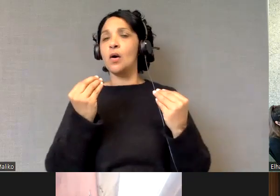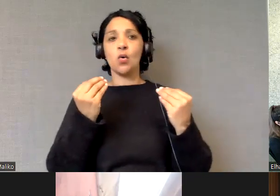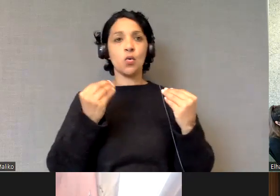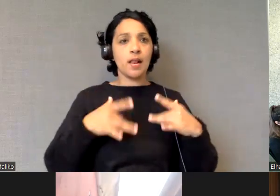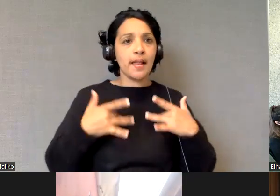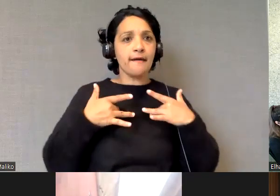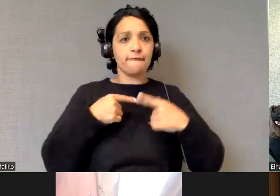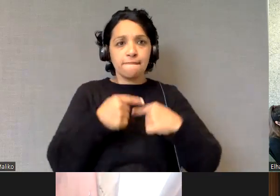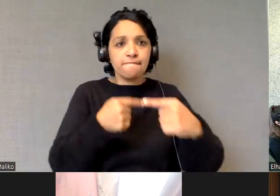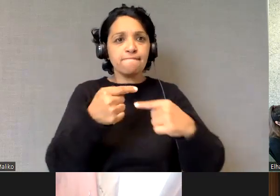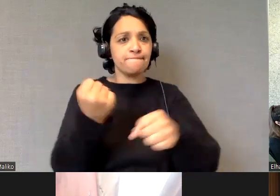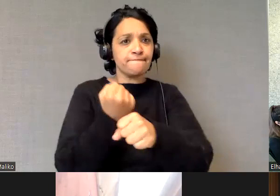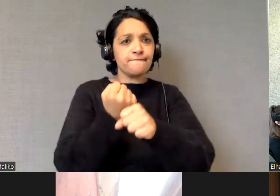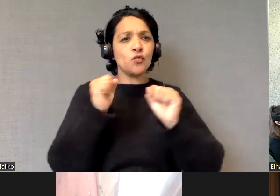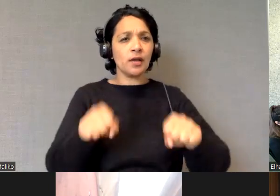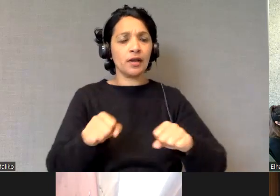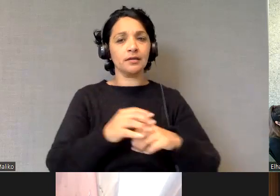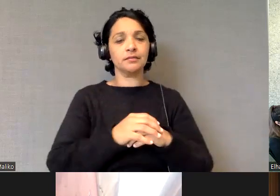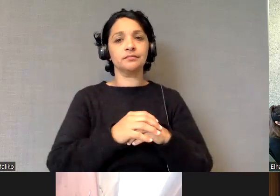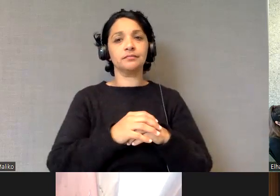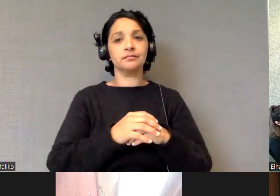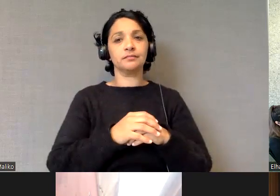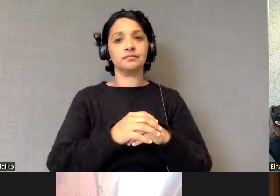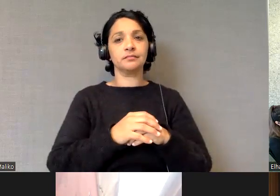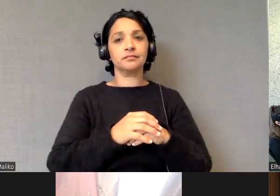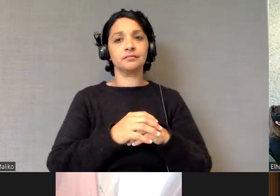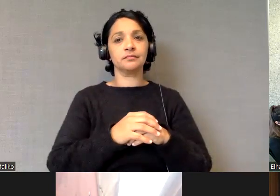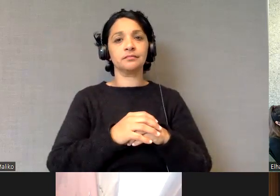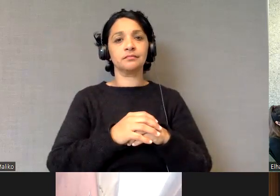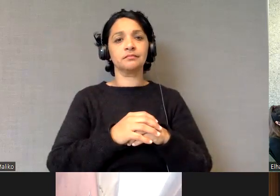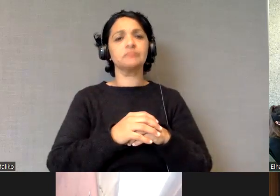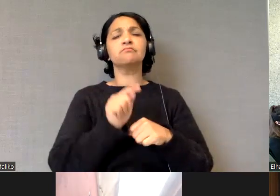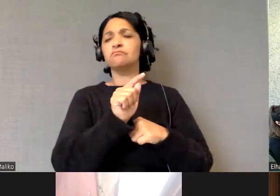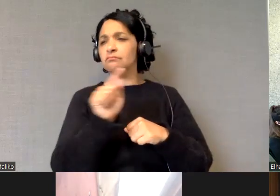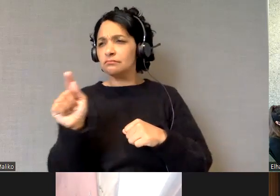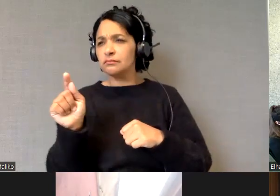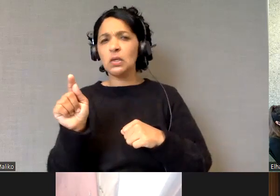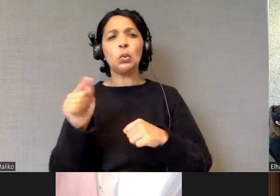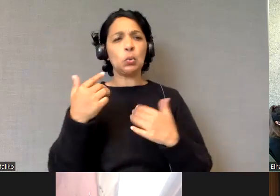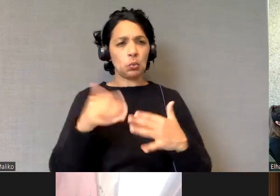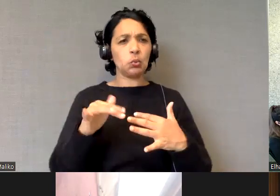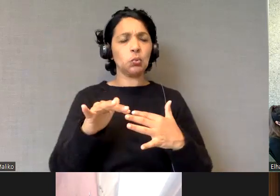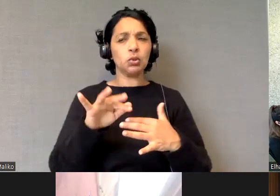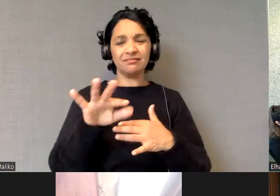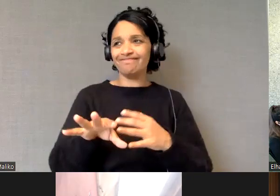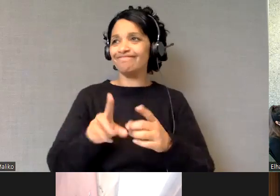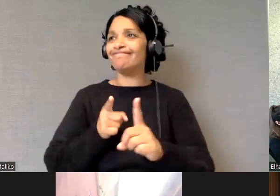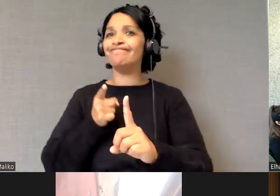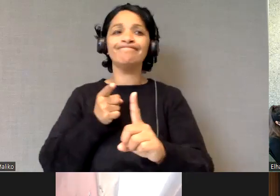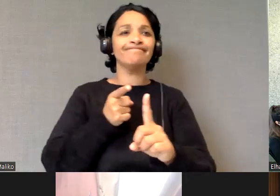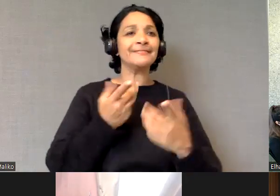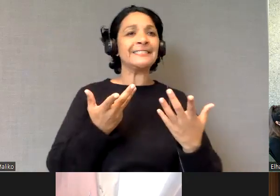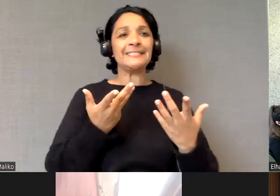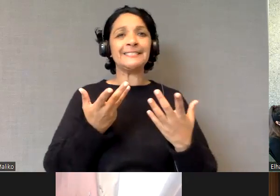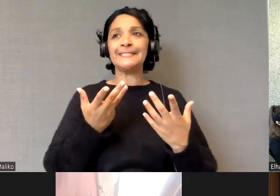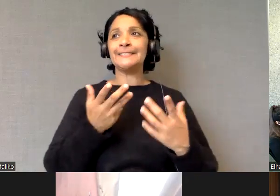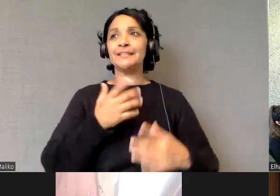have been involved in situations that have led them to unwanted pregnancy, situations